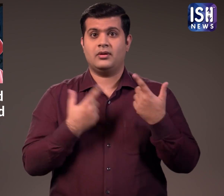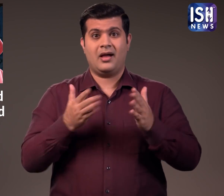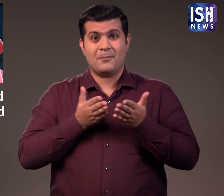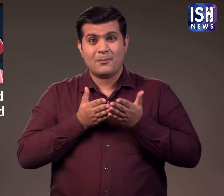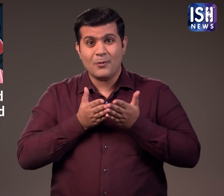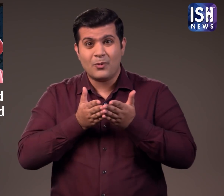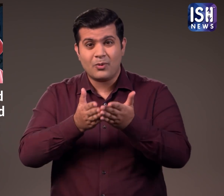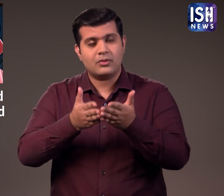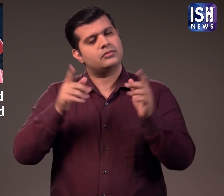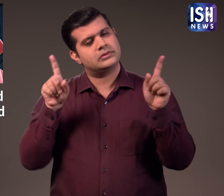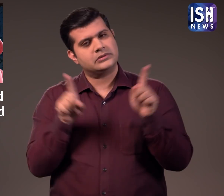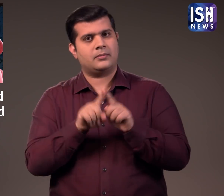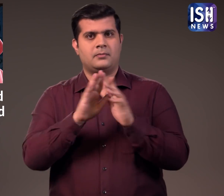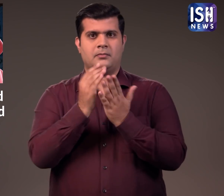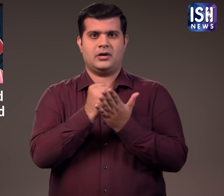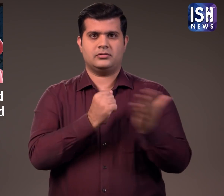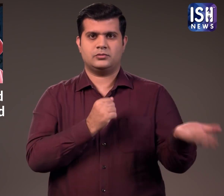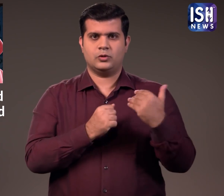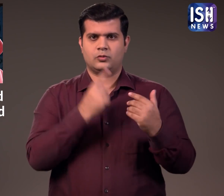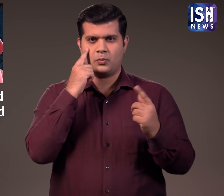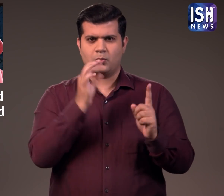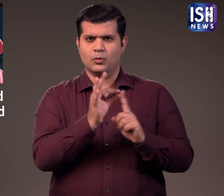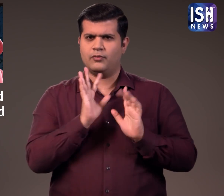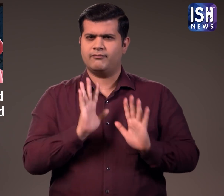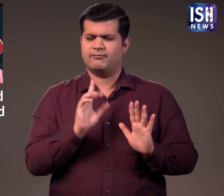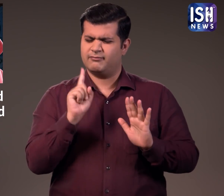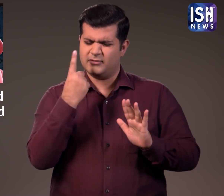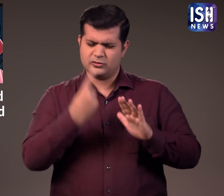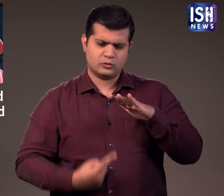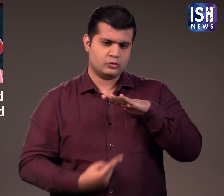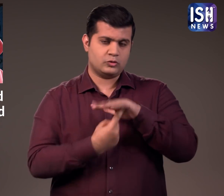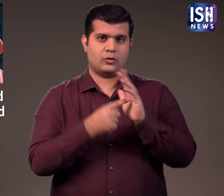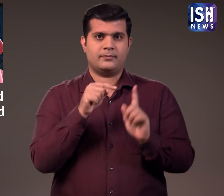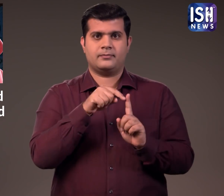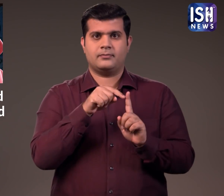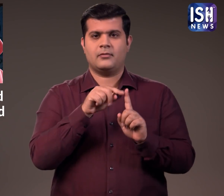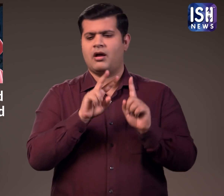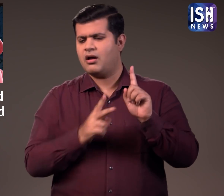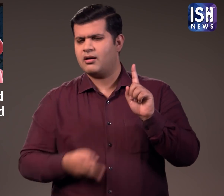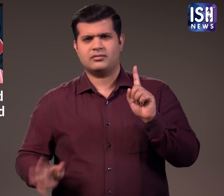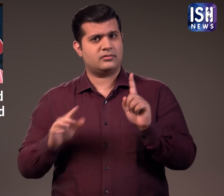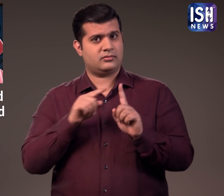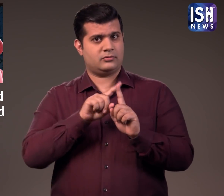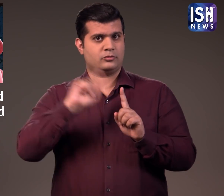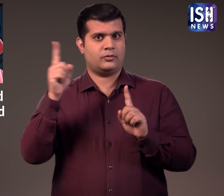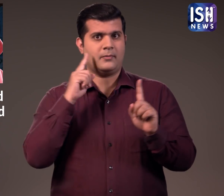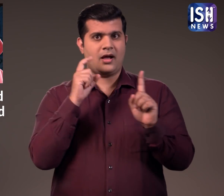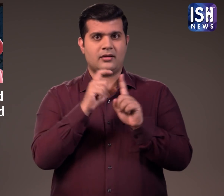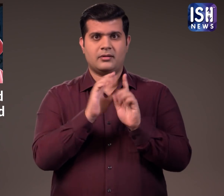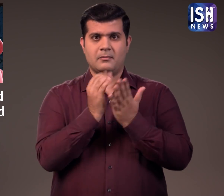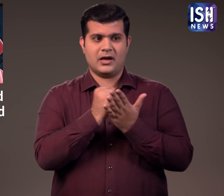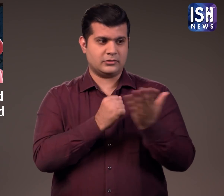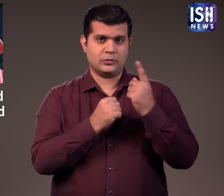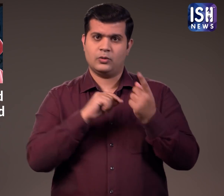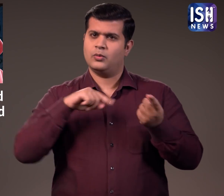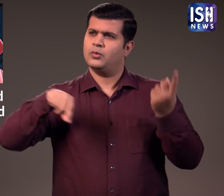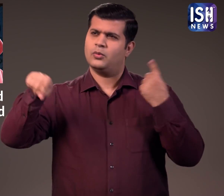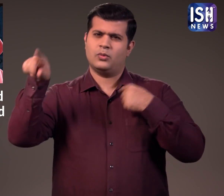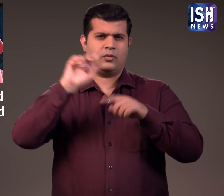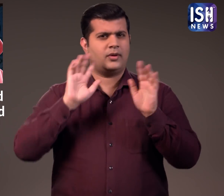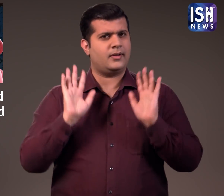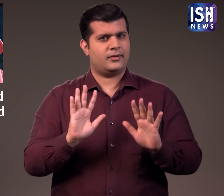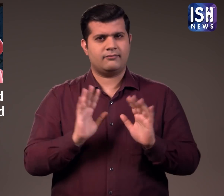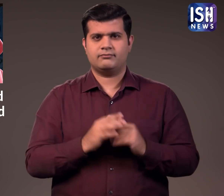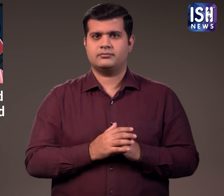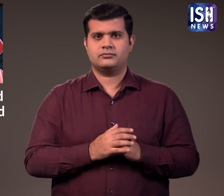Even while travelling by ship you need a passport.